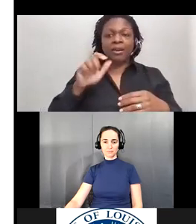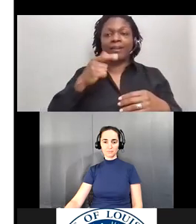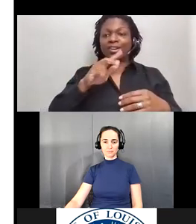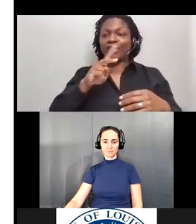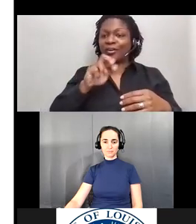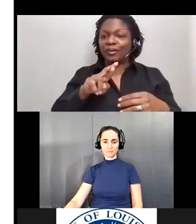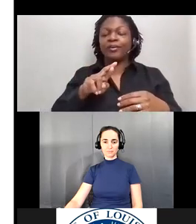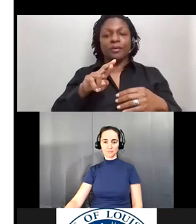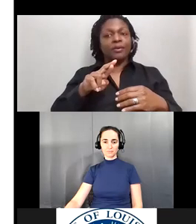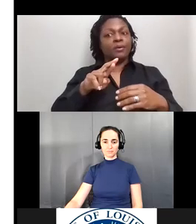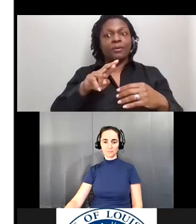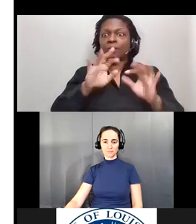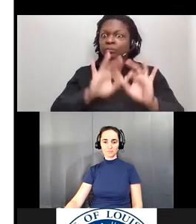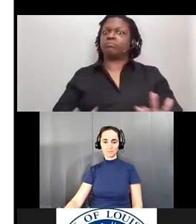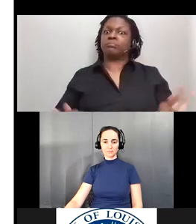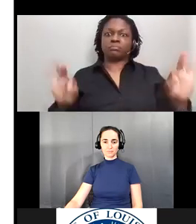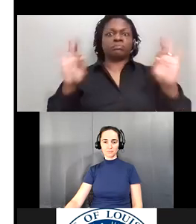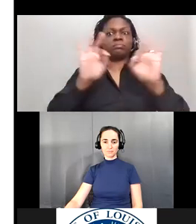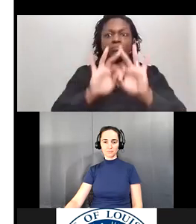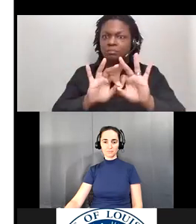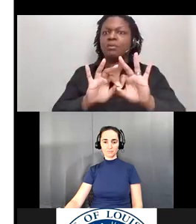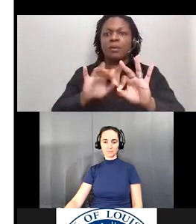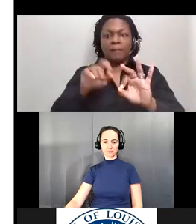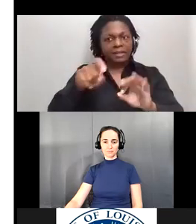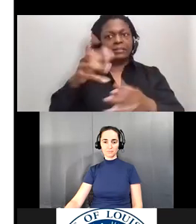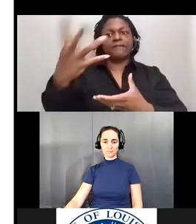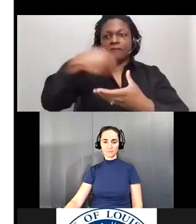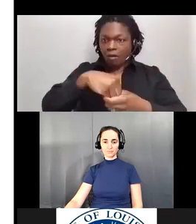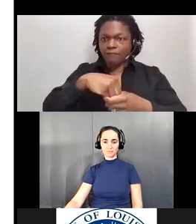are very important to us and a caregiver can mean a lot of different people.